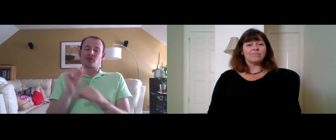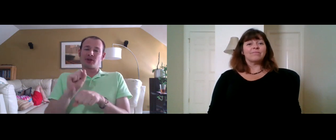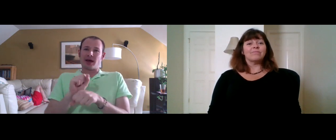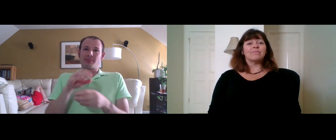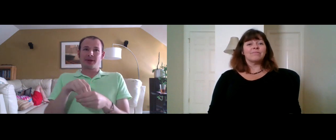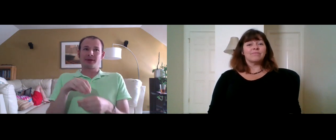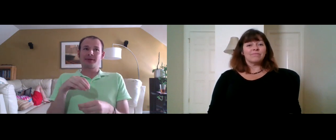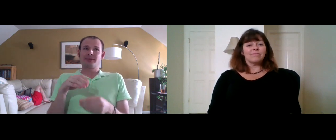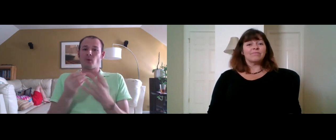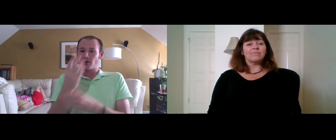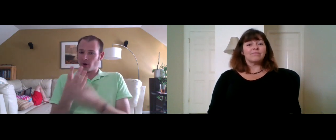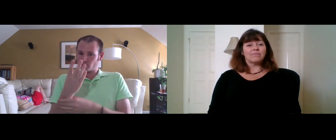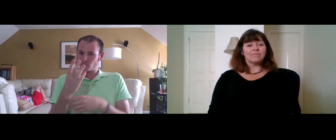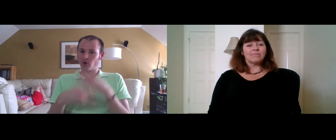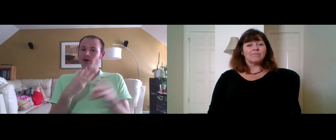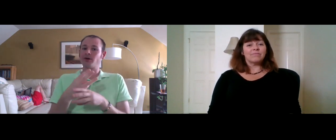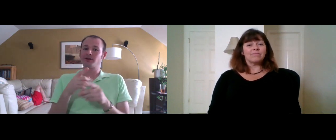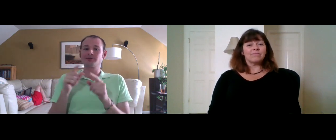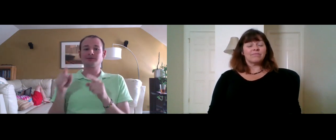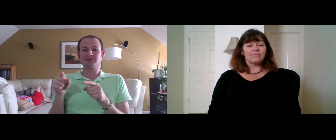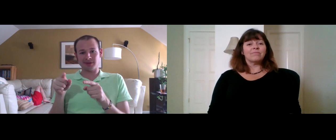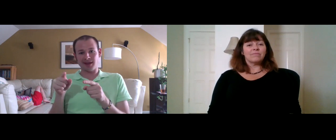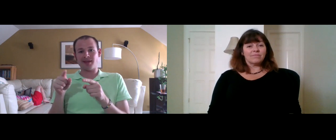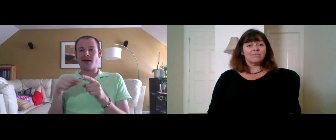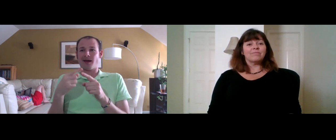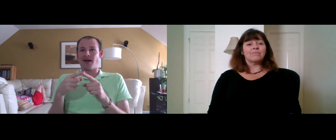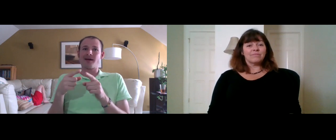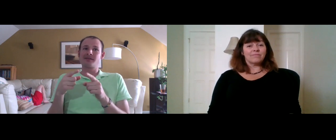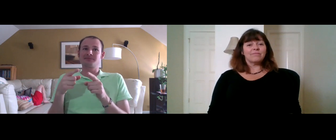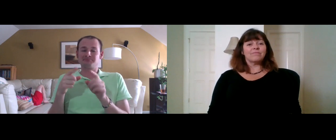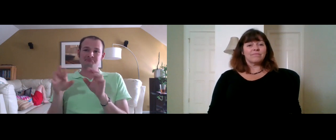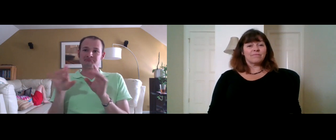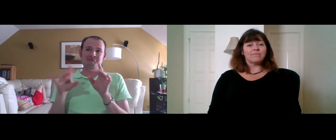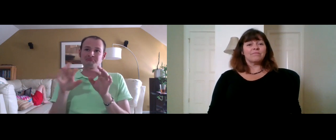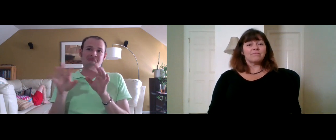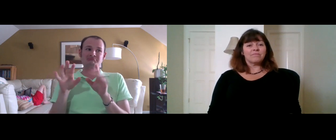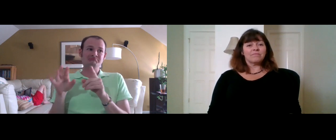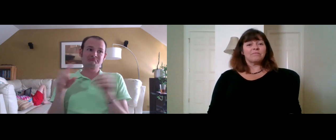then I found a job in the horticulture world